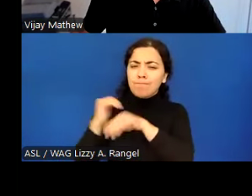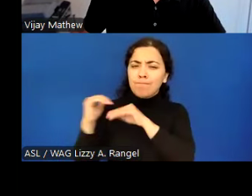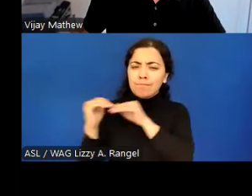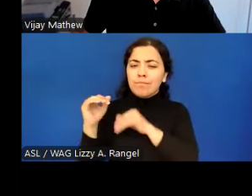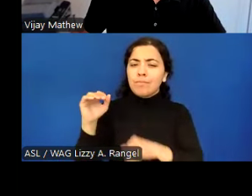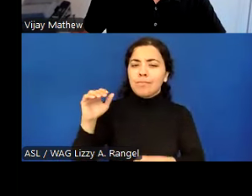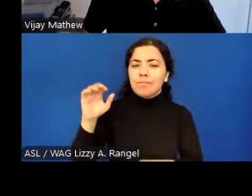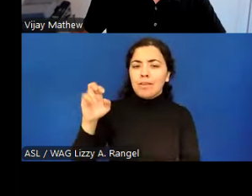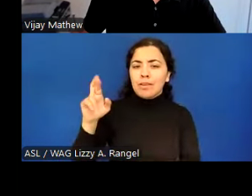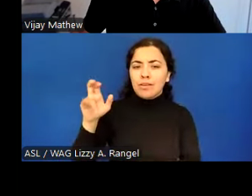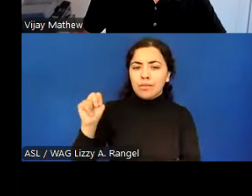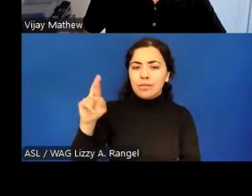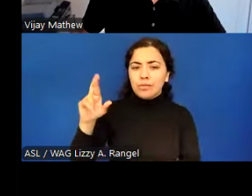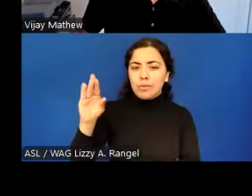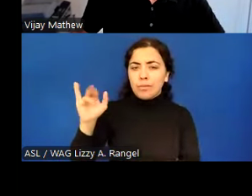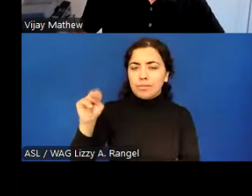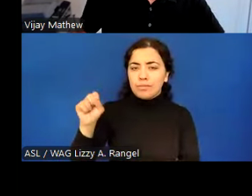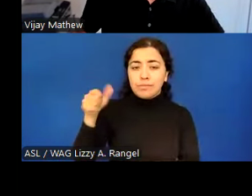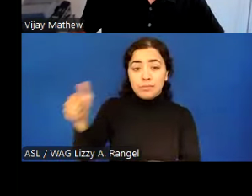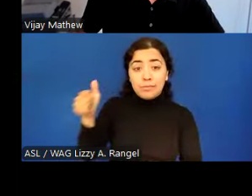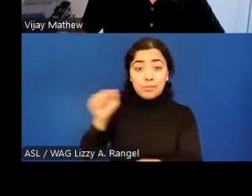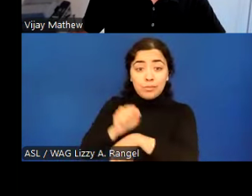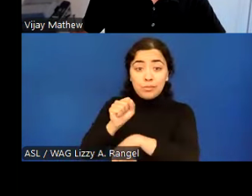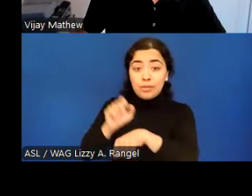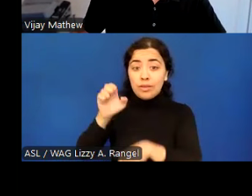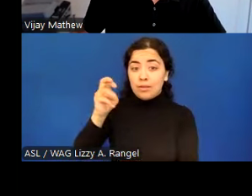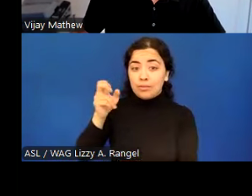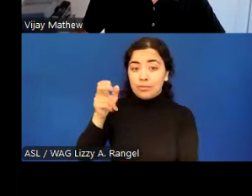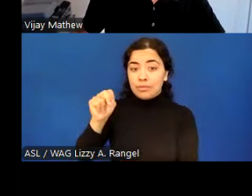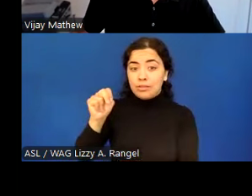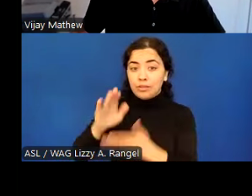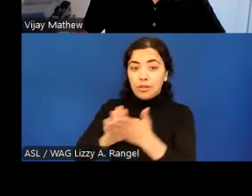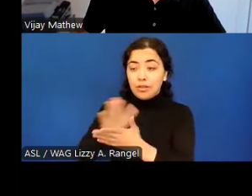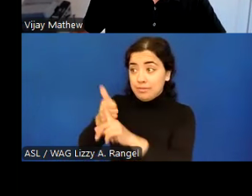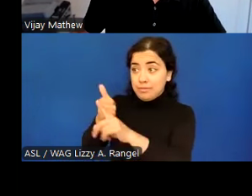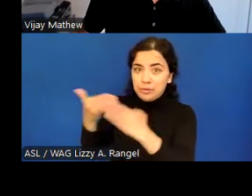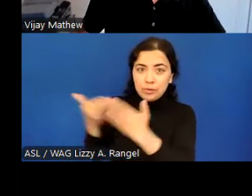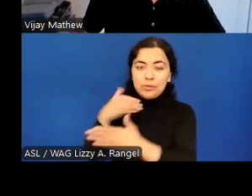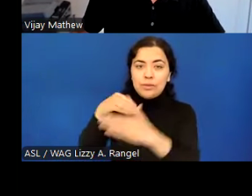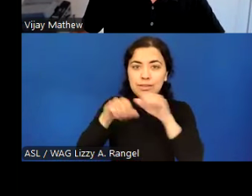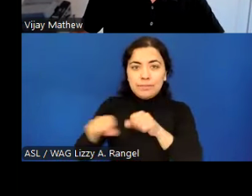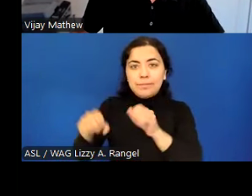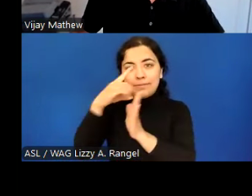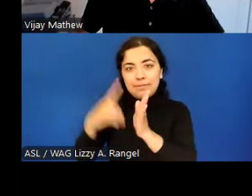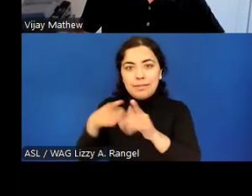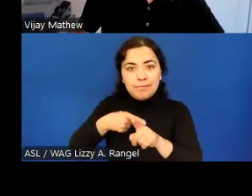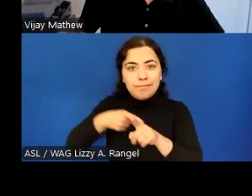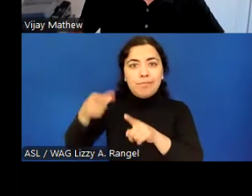Emerson college who is the new accessible design specialist for her valuable feedback in developing